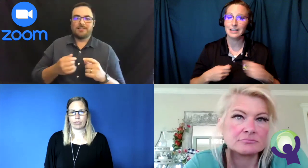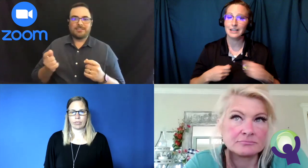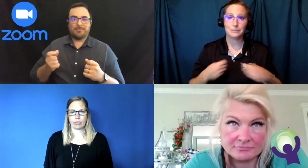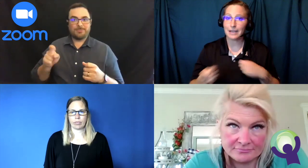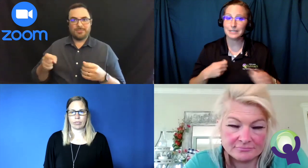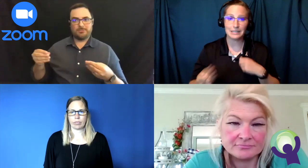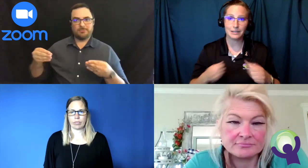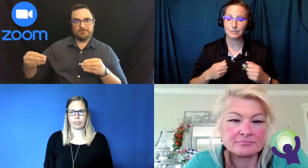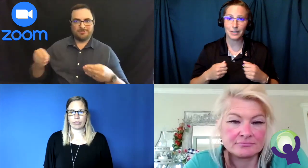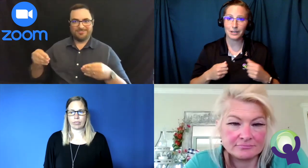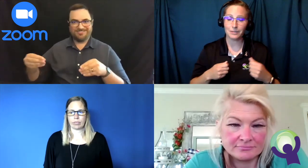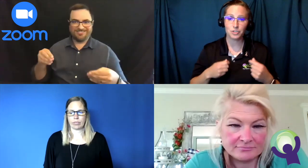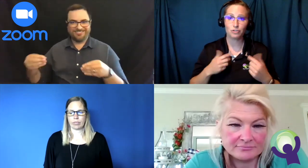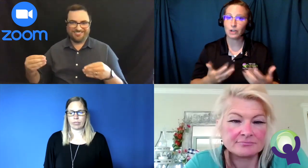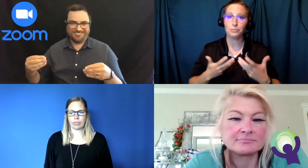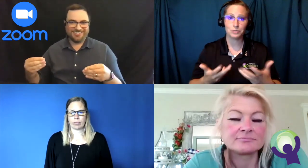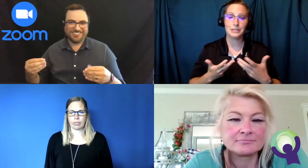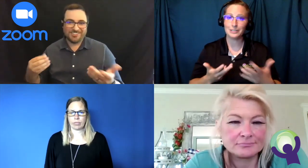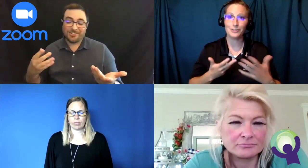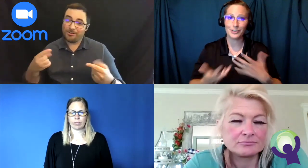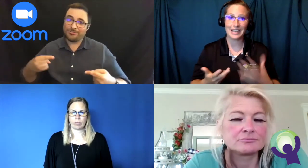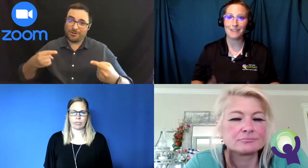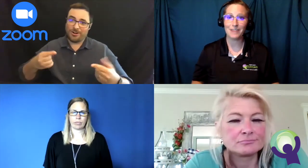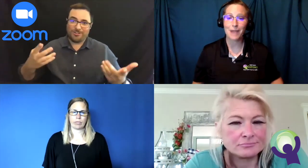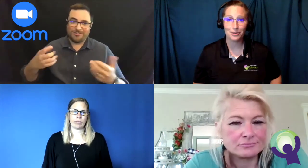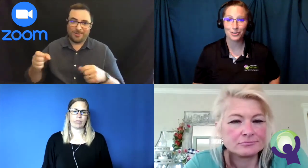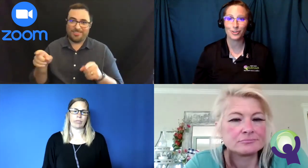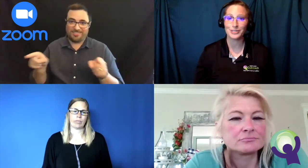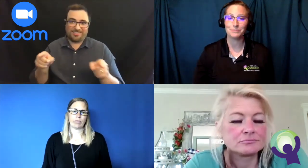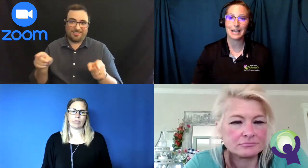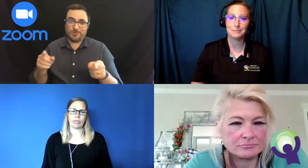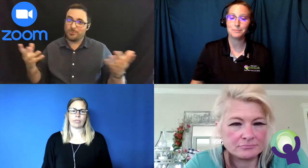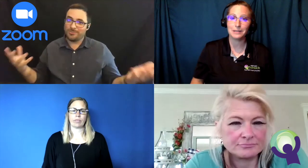sometimes it's a struggle between the two, you're going to have that power struggle sometimes but